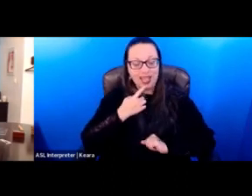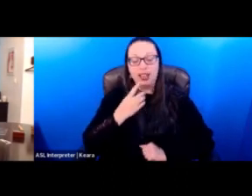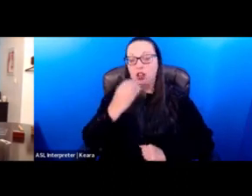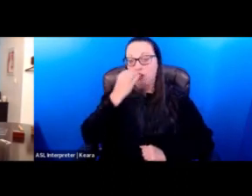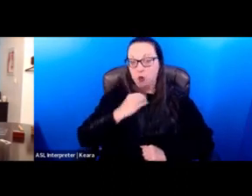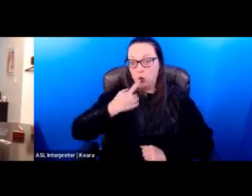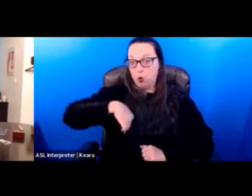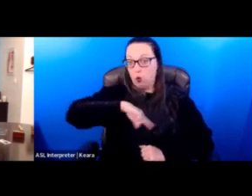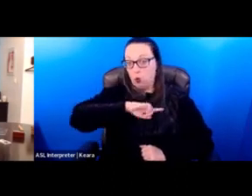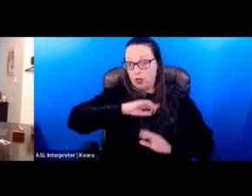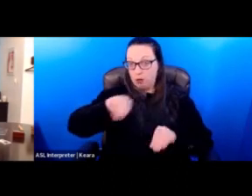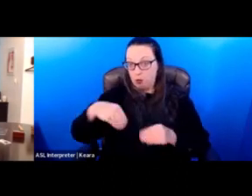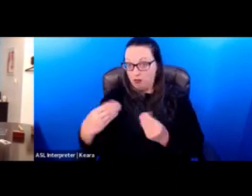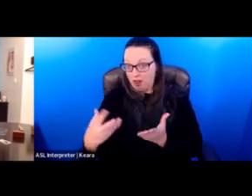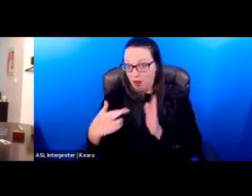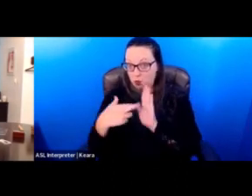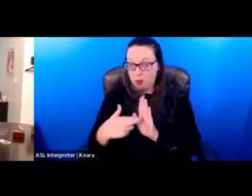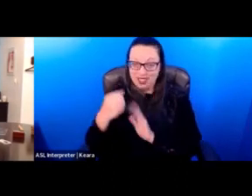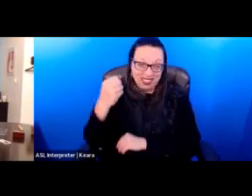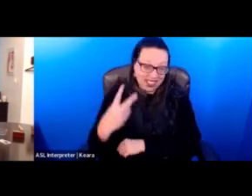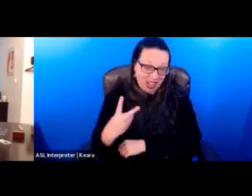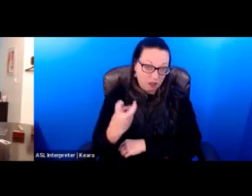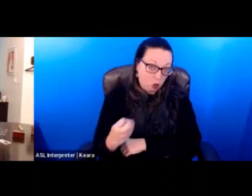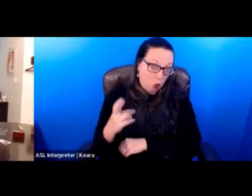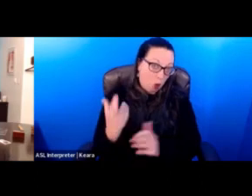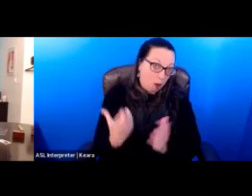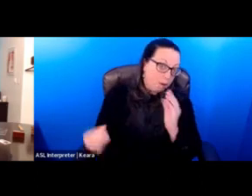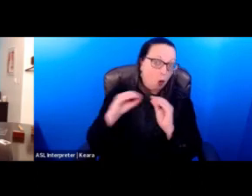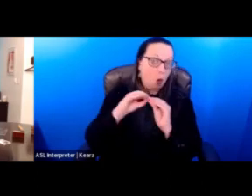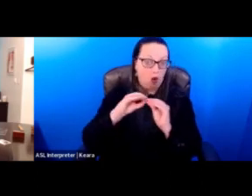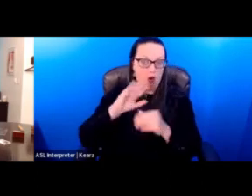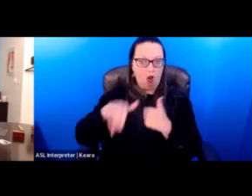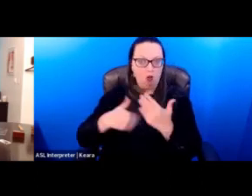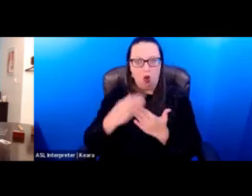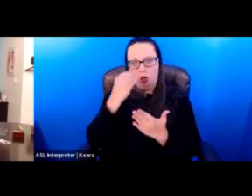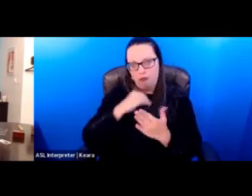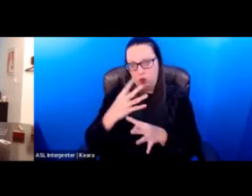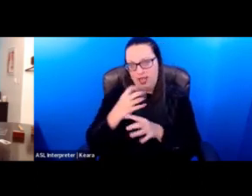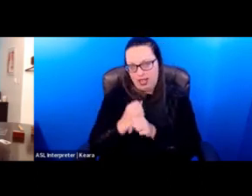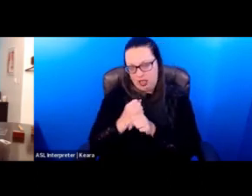represents half or more of all the food they get for the day. And nine out of 10 of our home